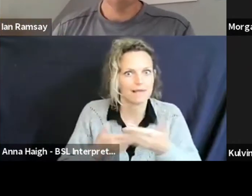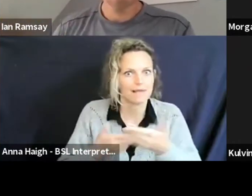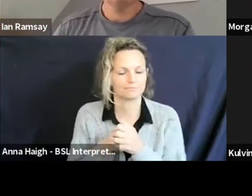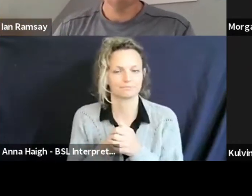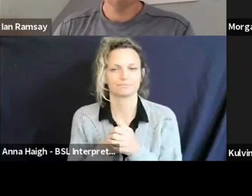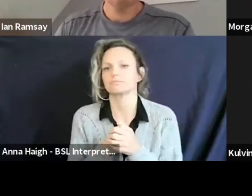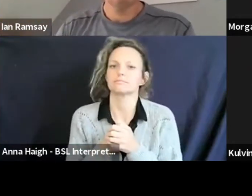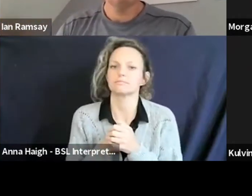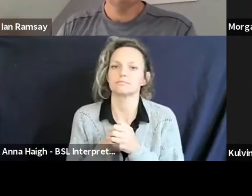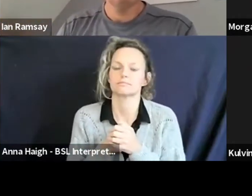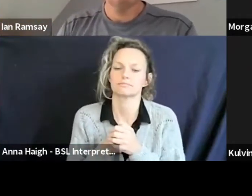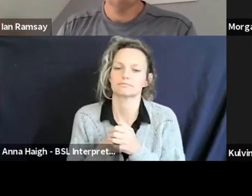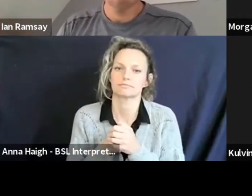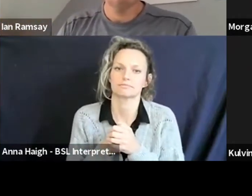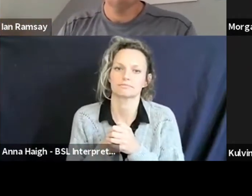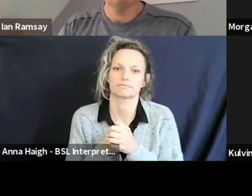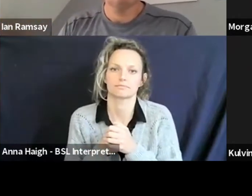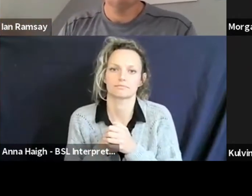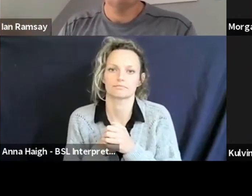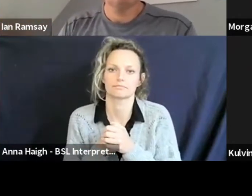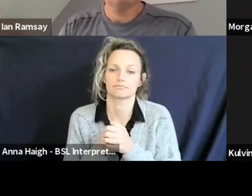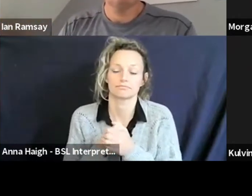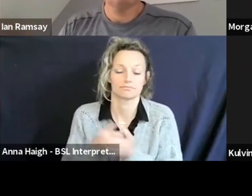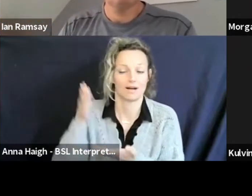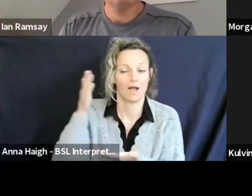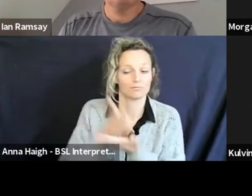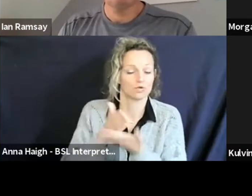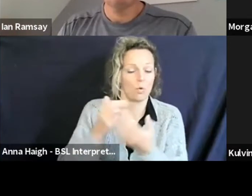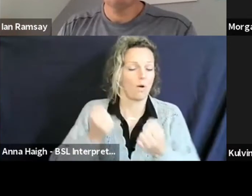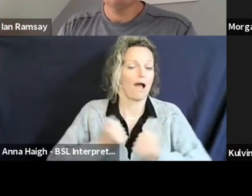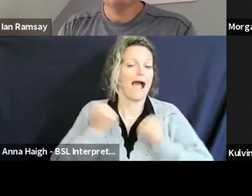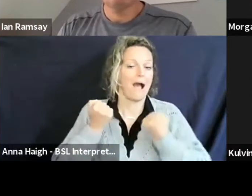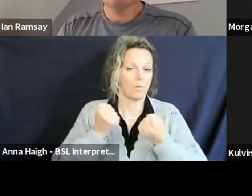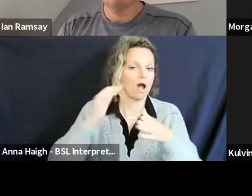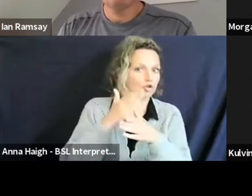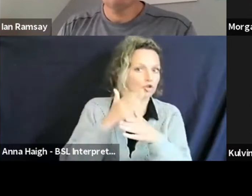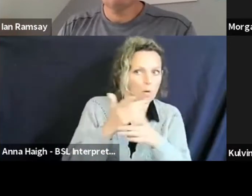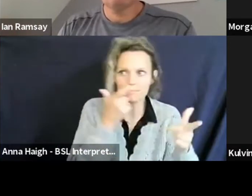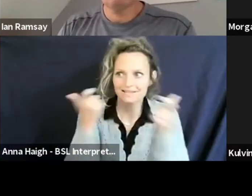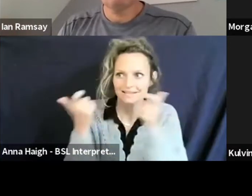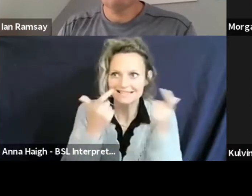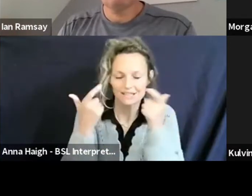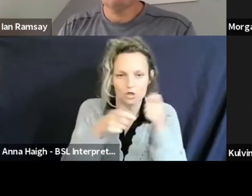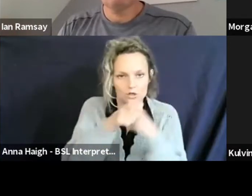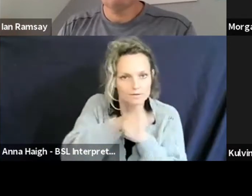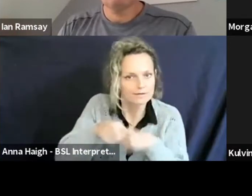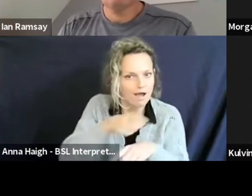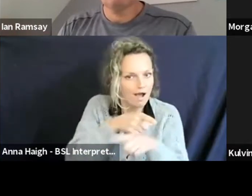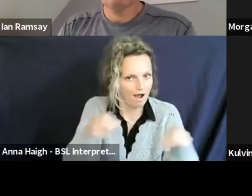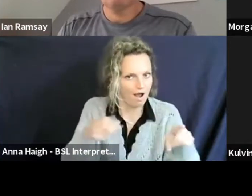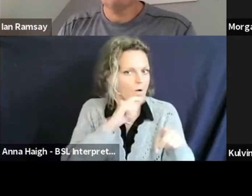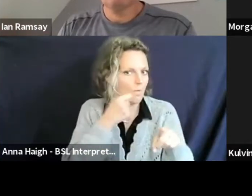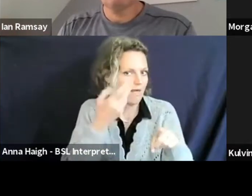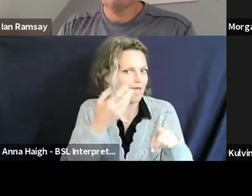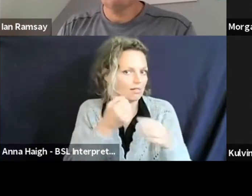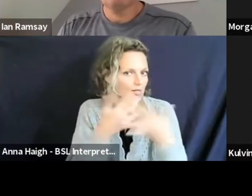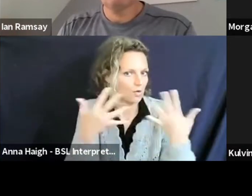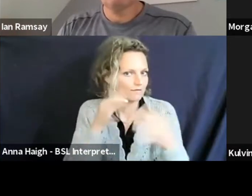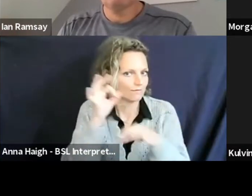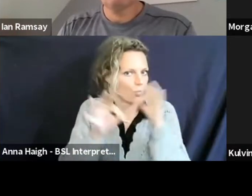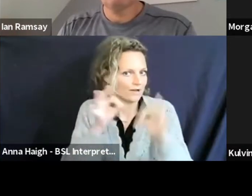and careers we offer.